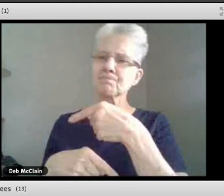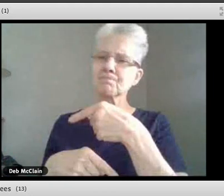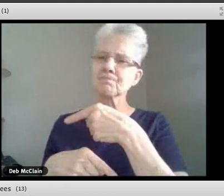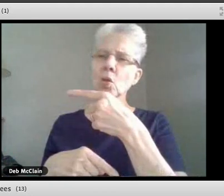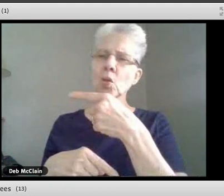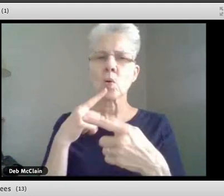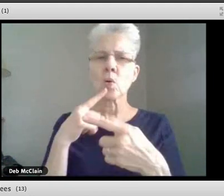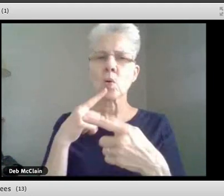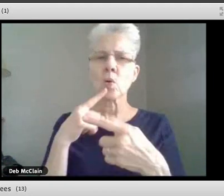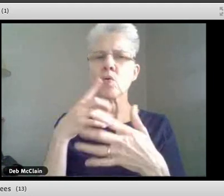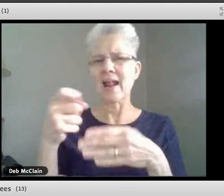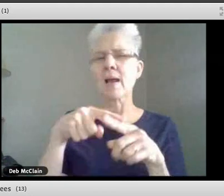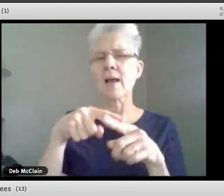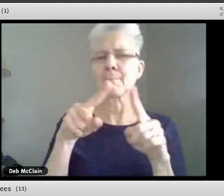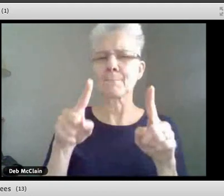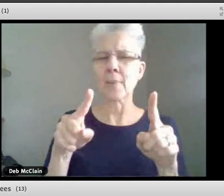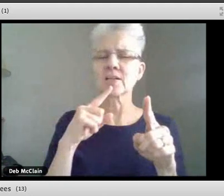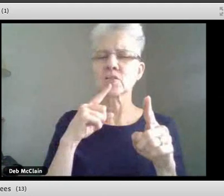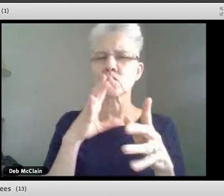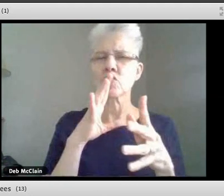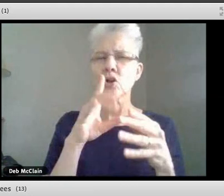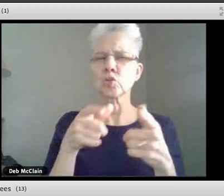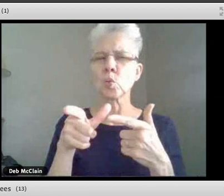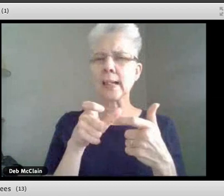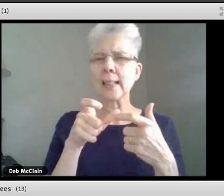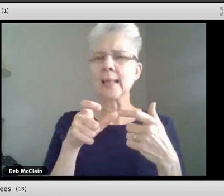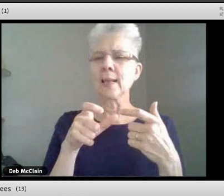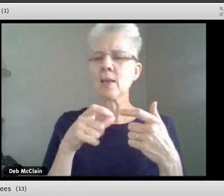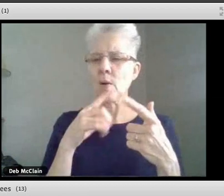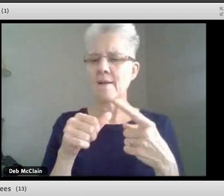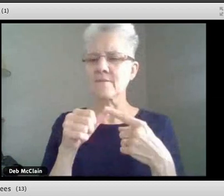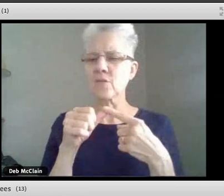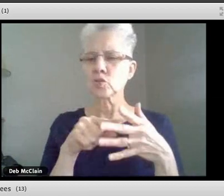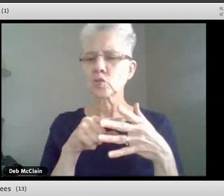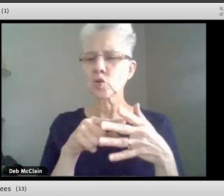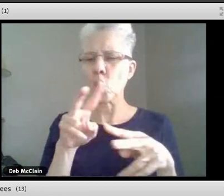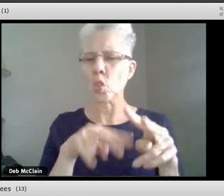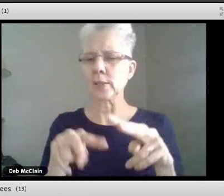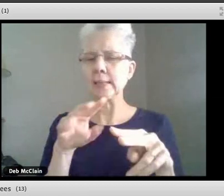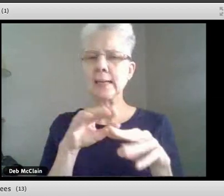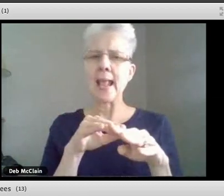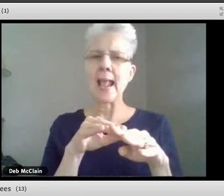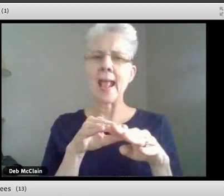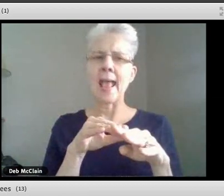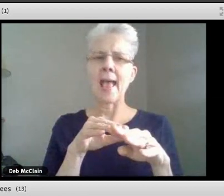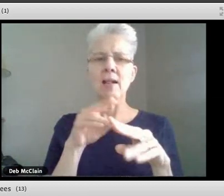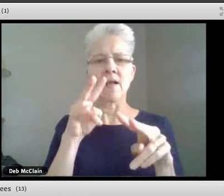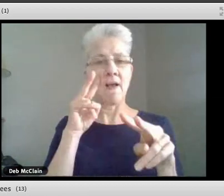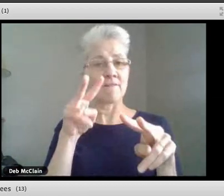When I first started looking at visual disability, this guy in the top left is what I had access to,